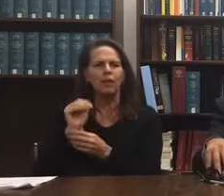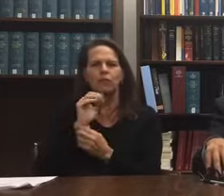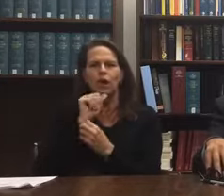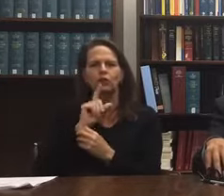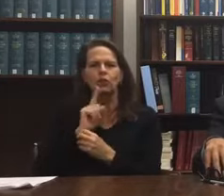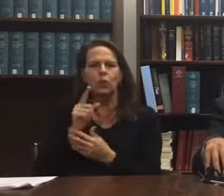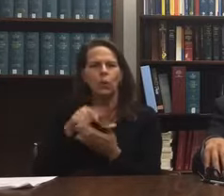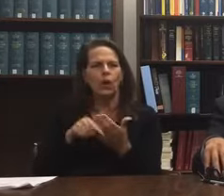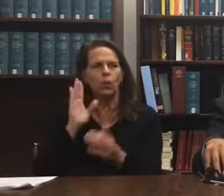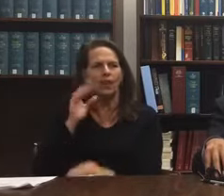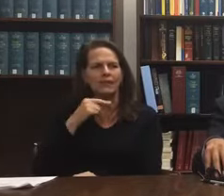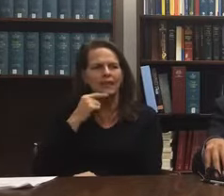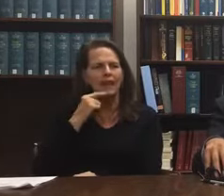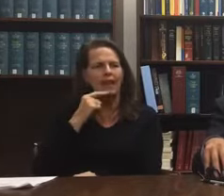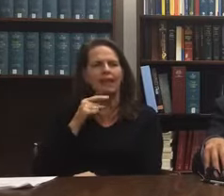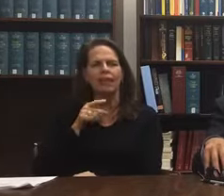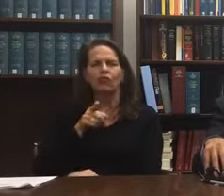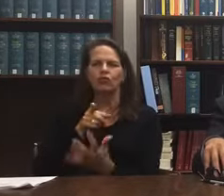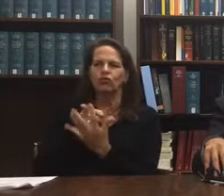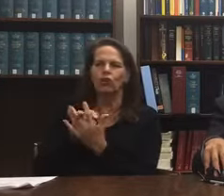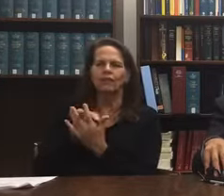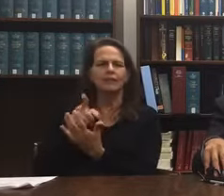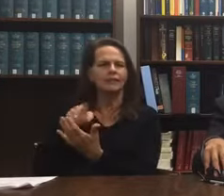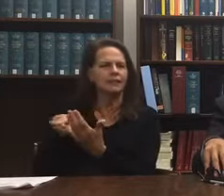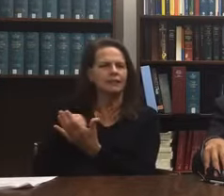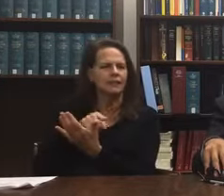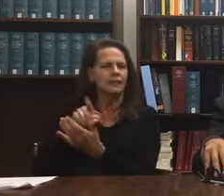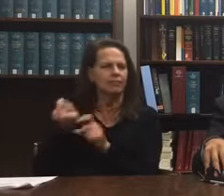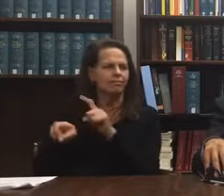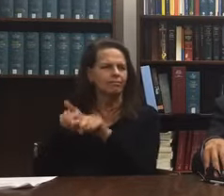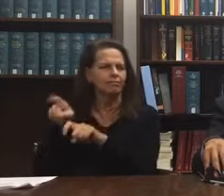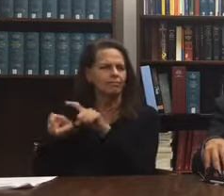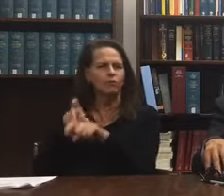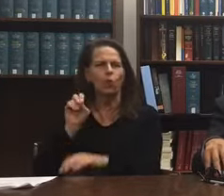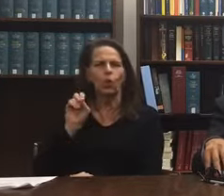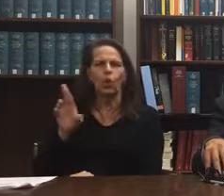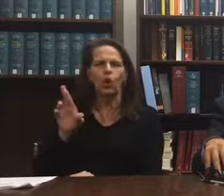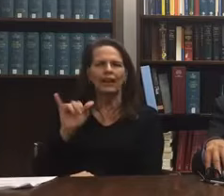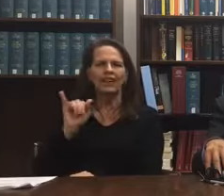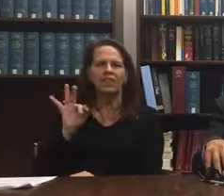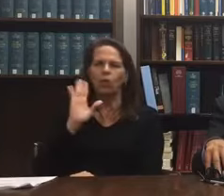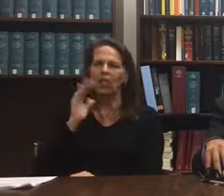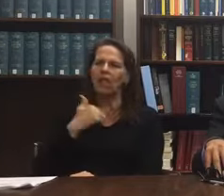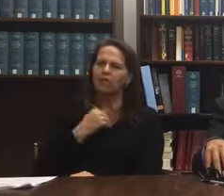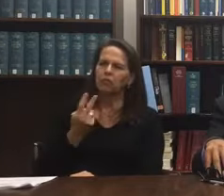on cross-examination or if they're gonna have two or three hours to commit to a